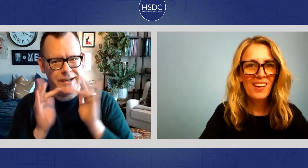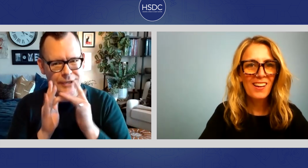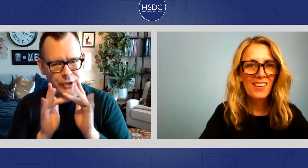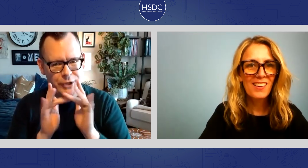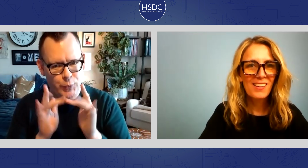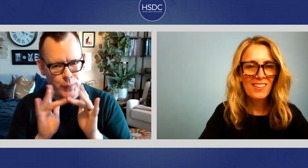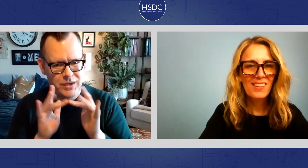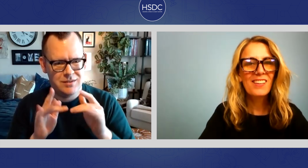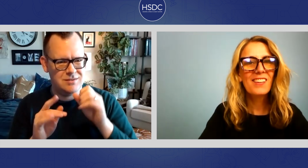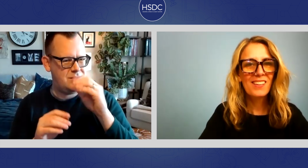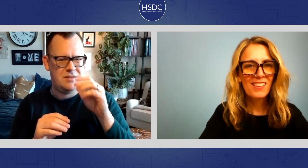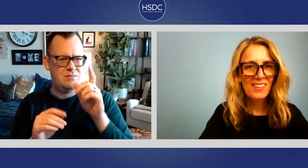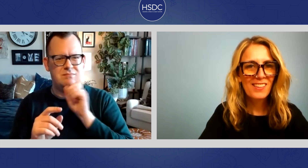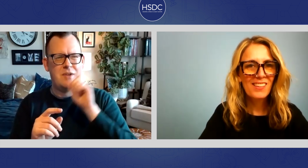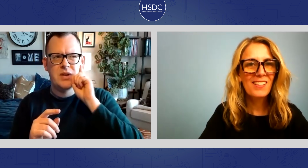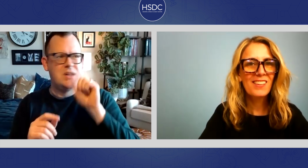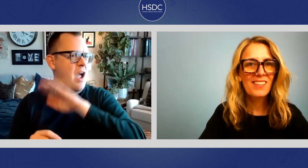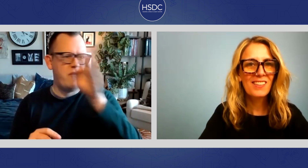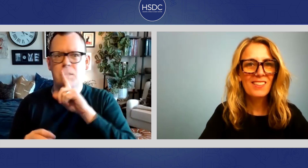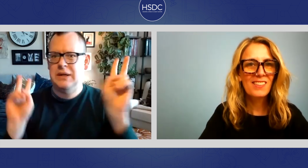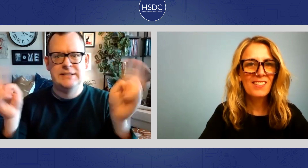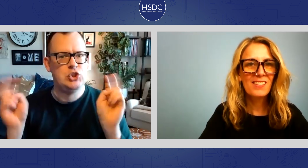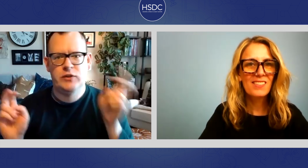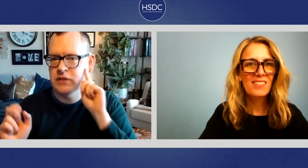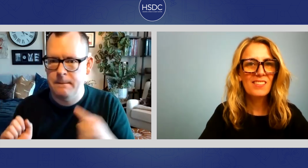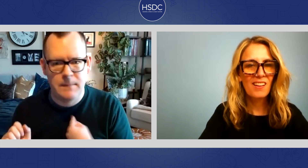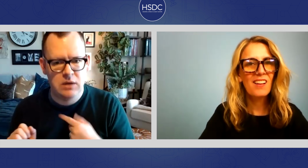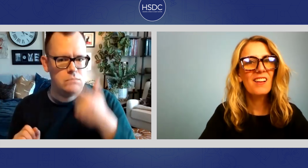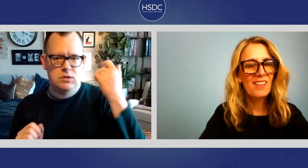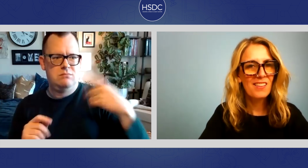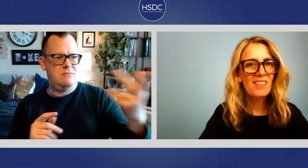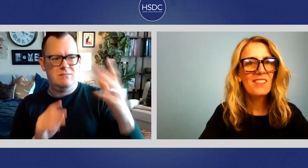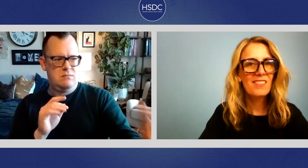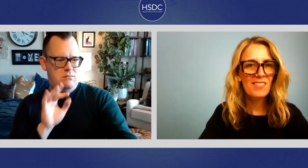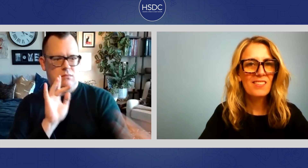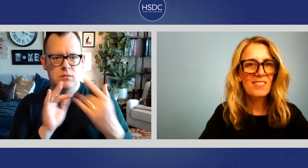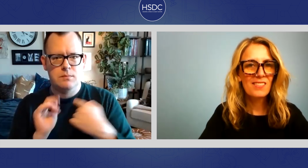these days, so being Deaf has never been an issue. They contact me because they love my